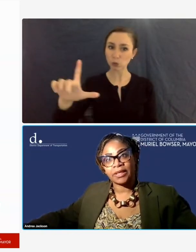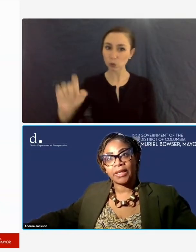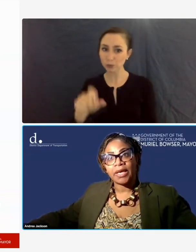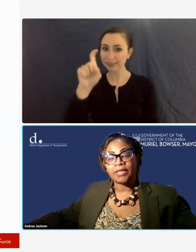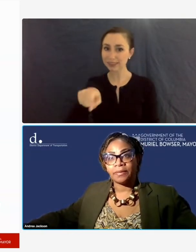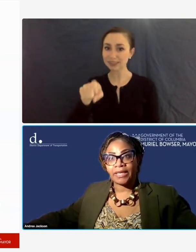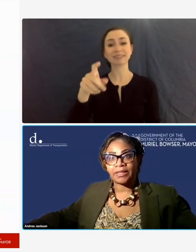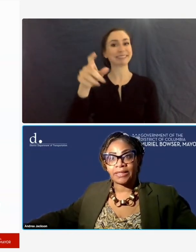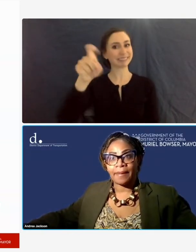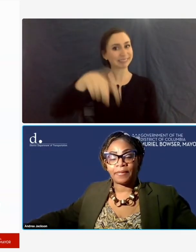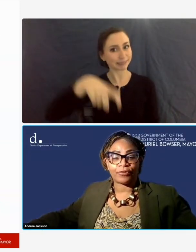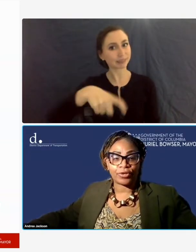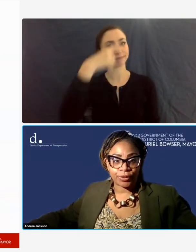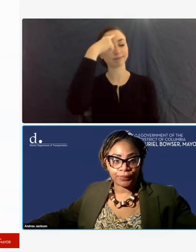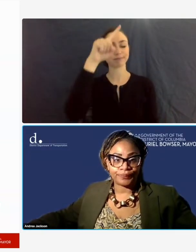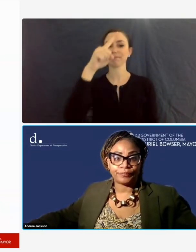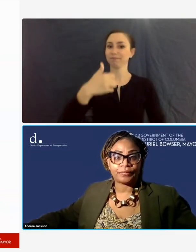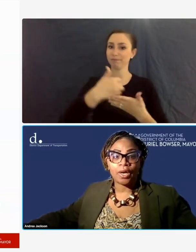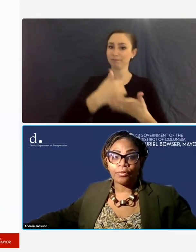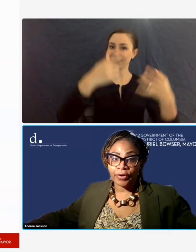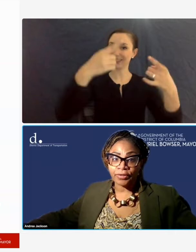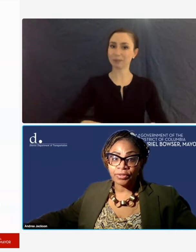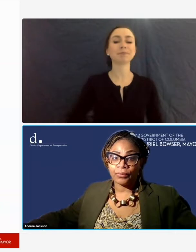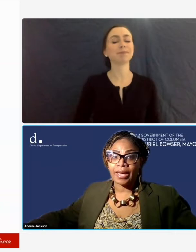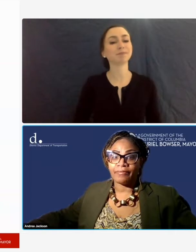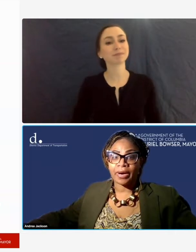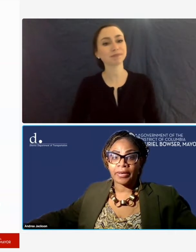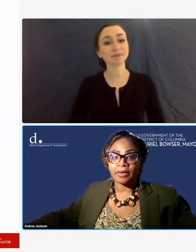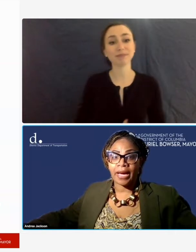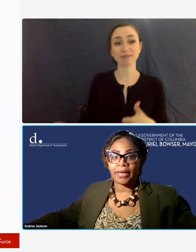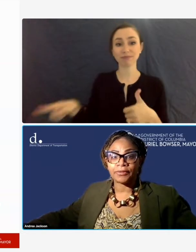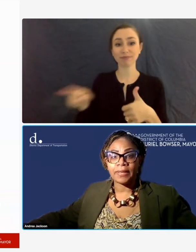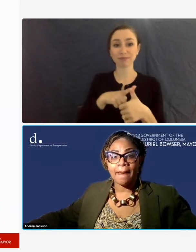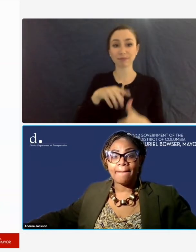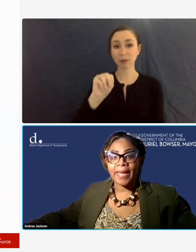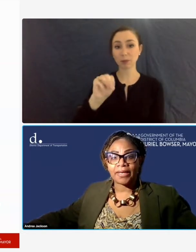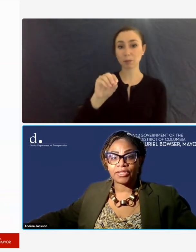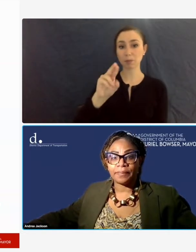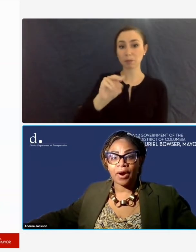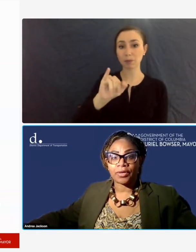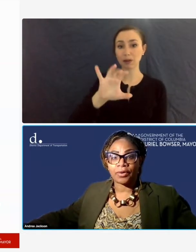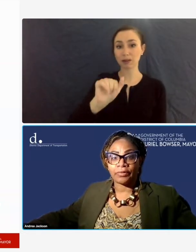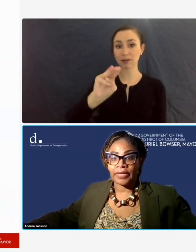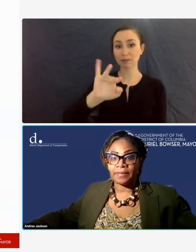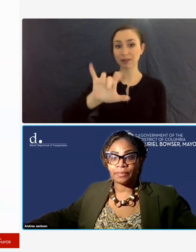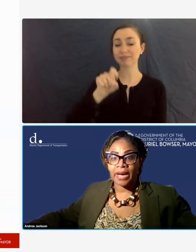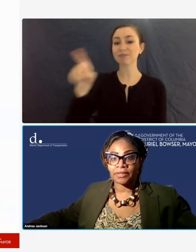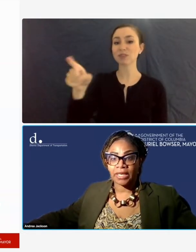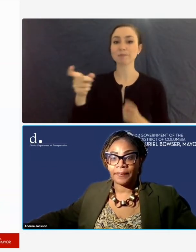to make this happen for you first we have monica miles managing partner of mh miles company